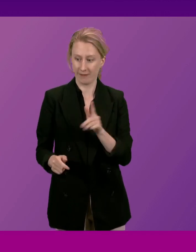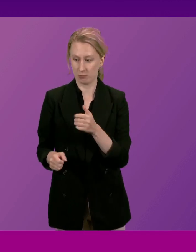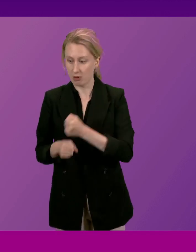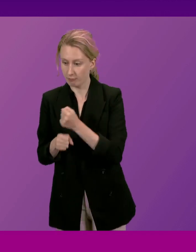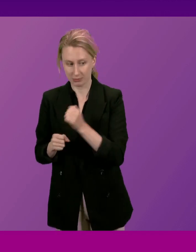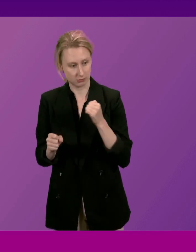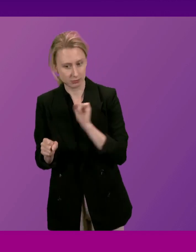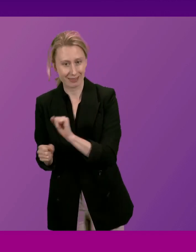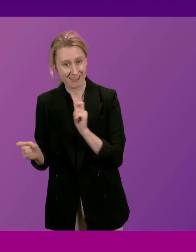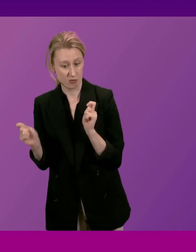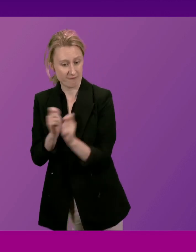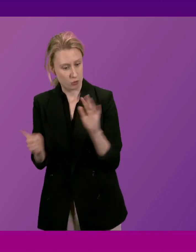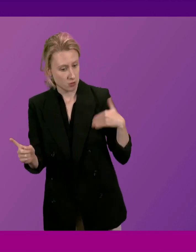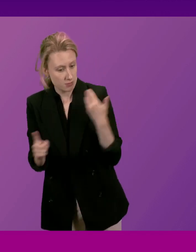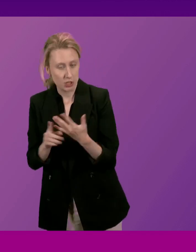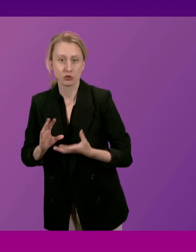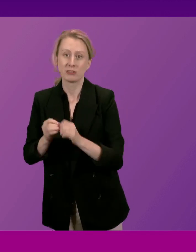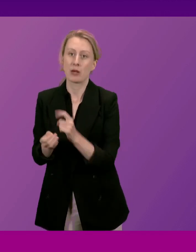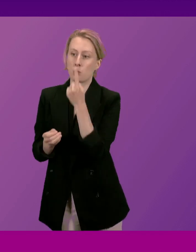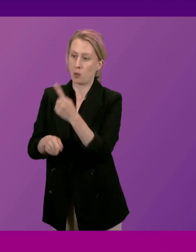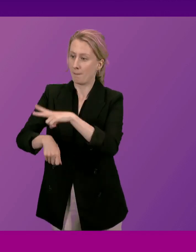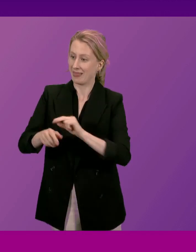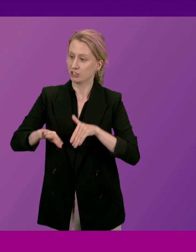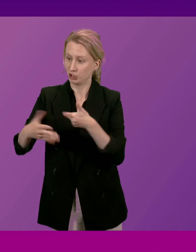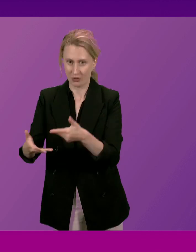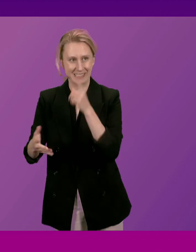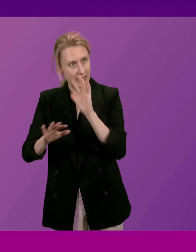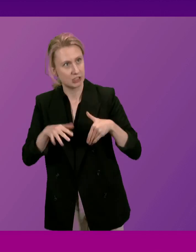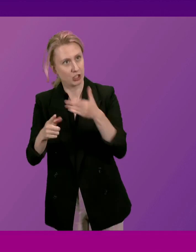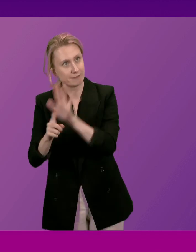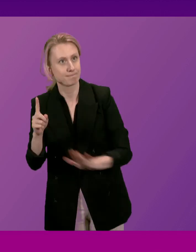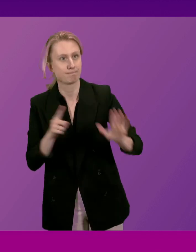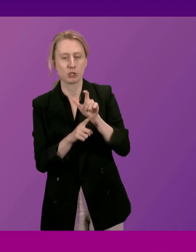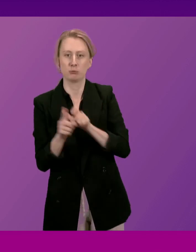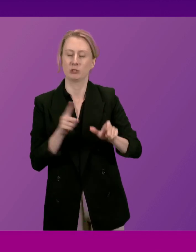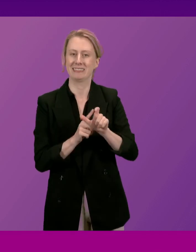in place to create a single police service that serves every community in our country.